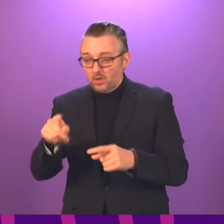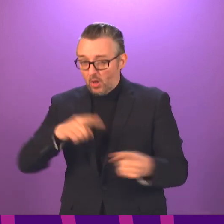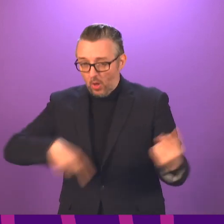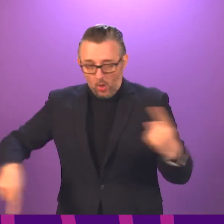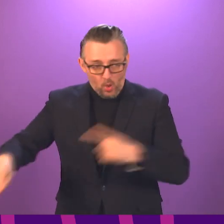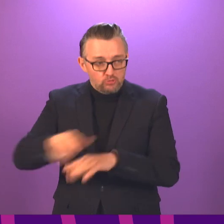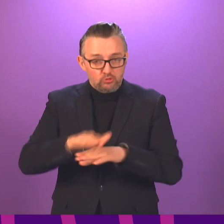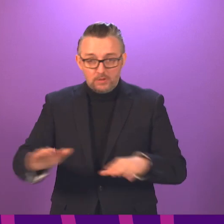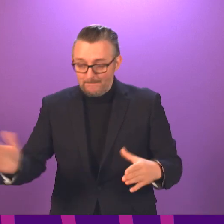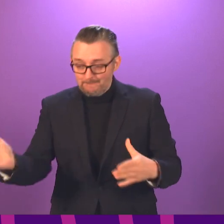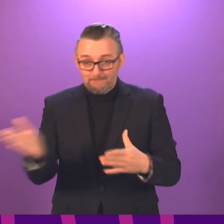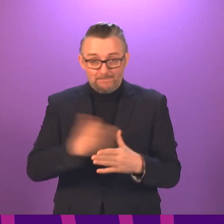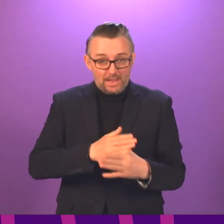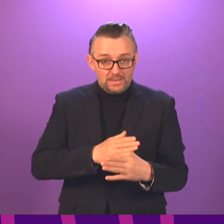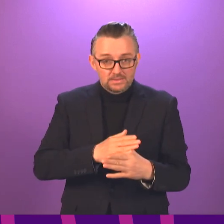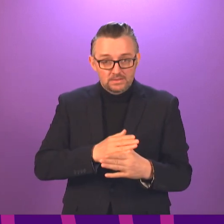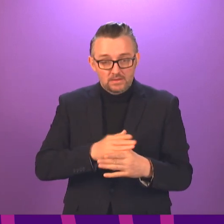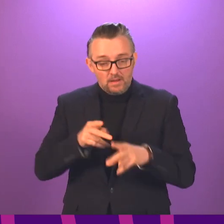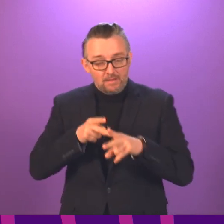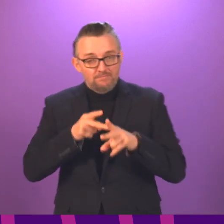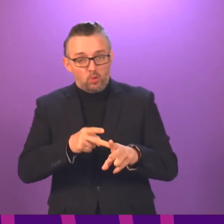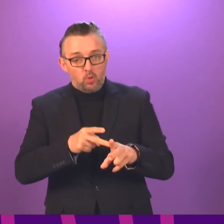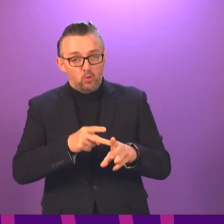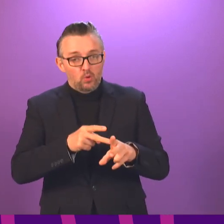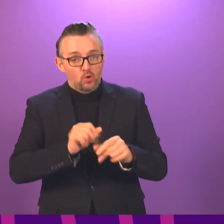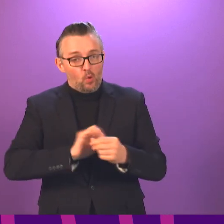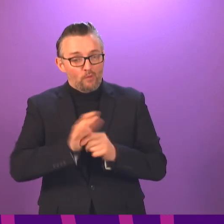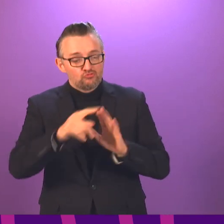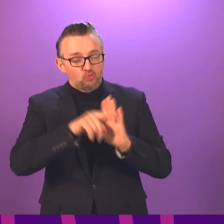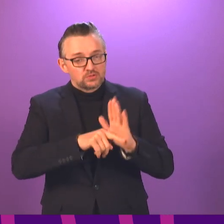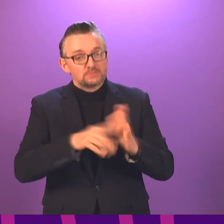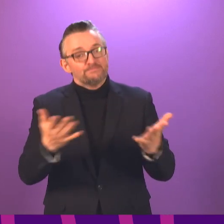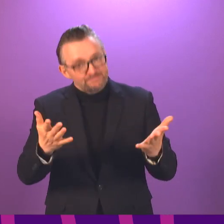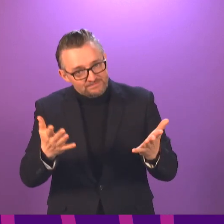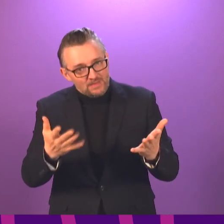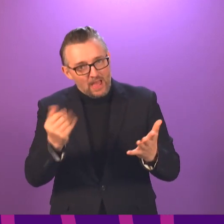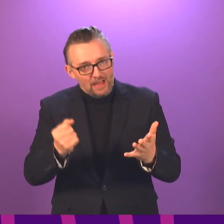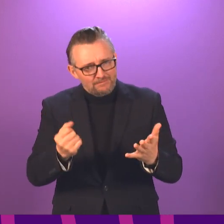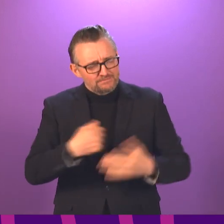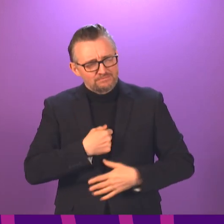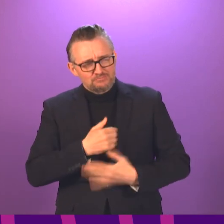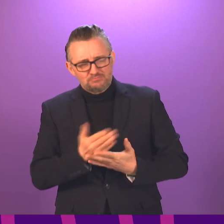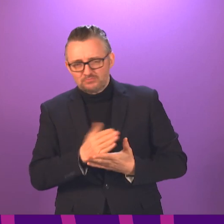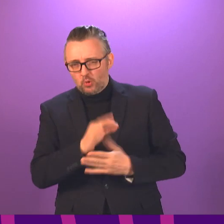to return while still observing Covid rules poses some logistical questions. Face coverings